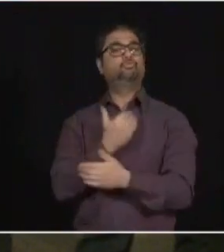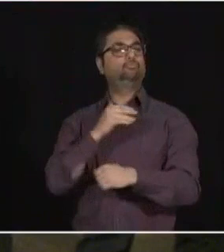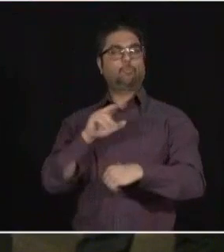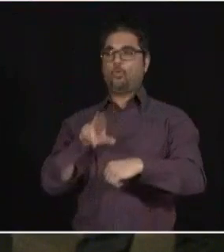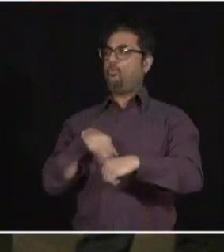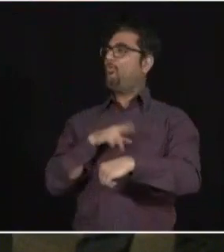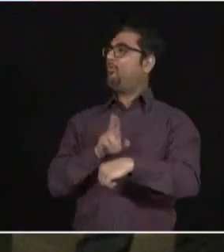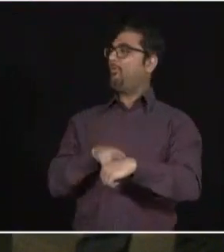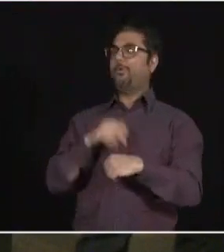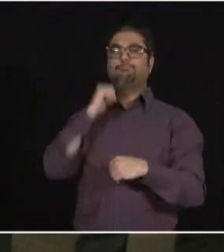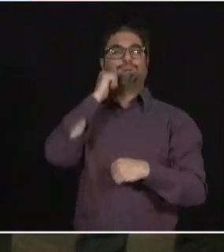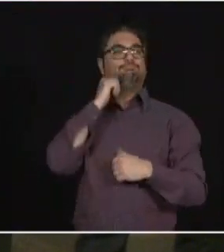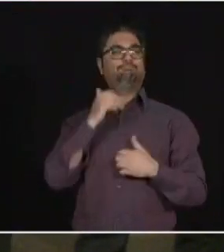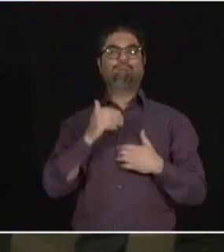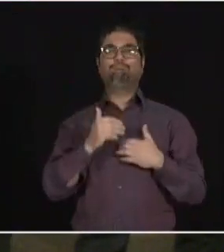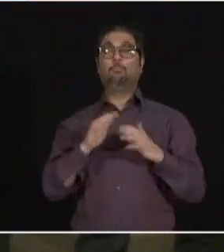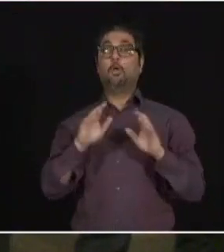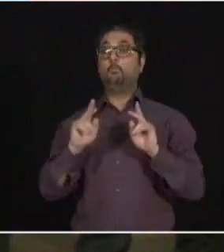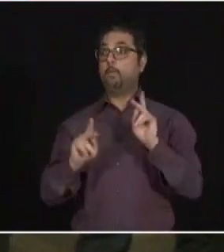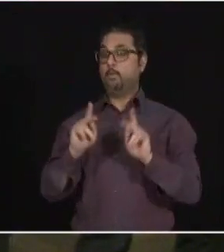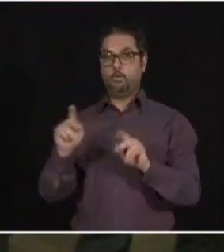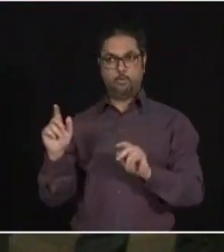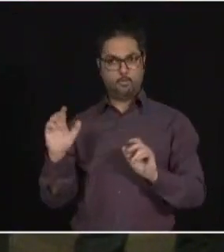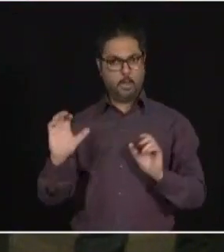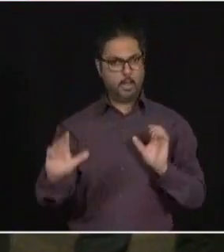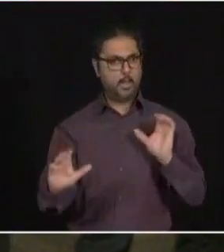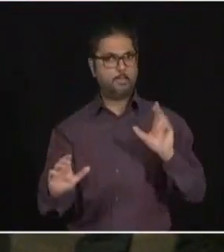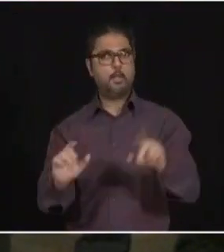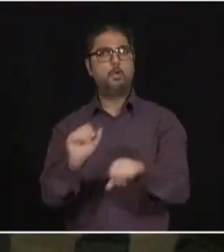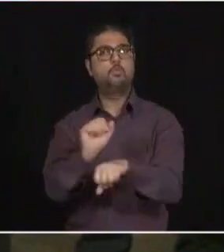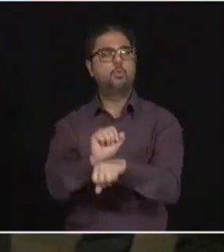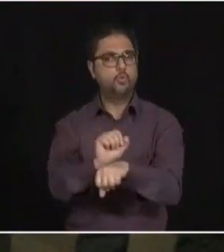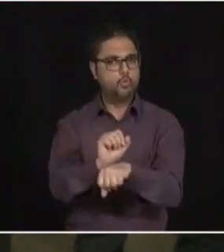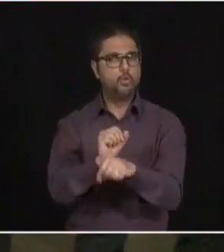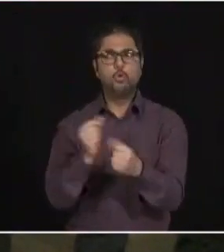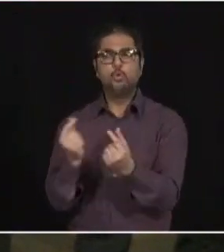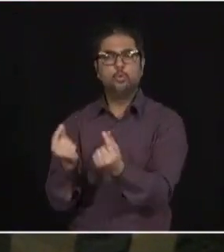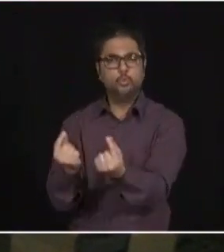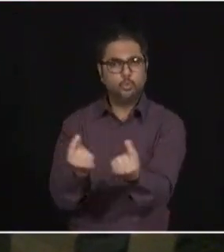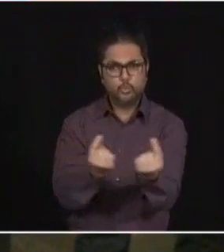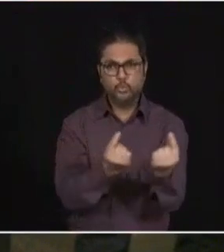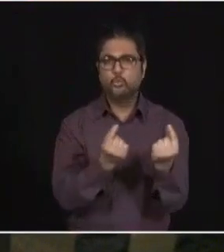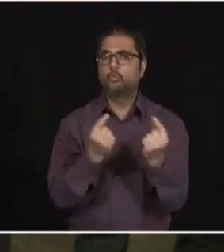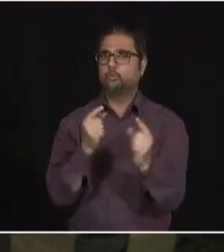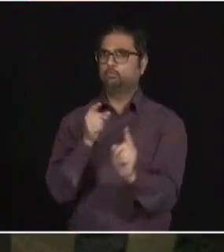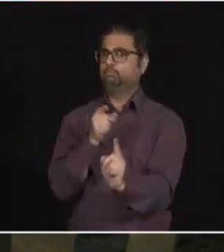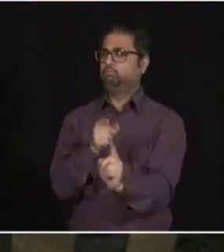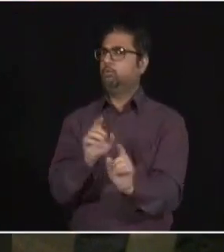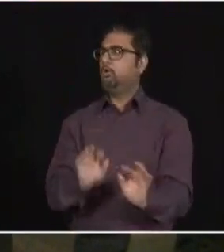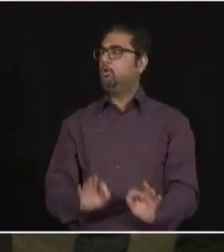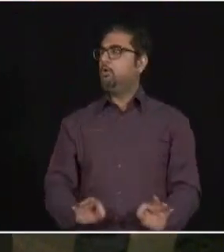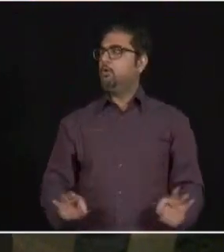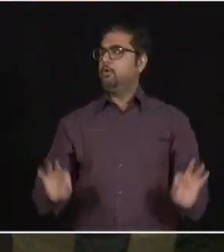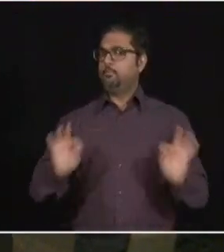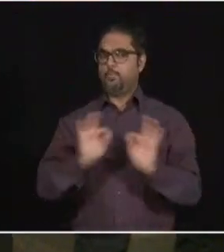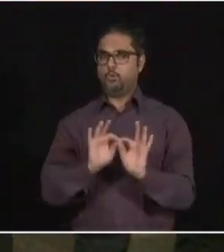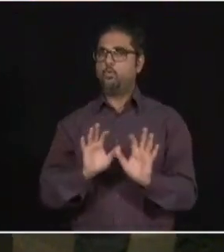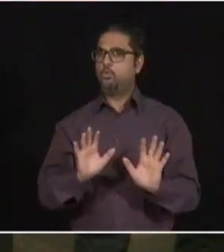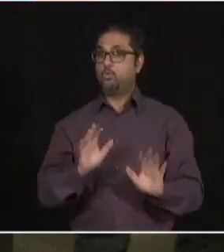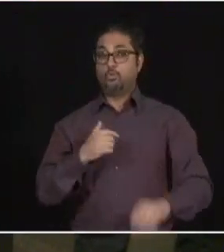and about. That's really what it comes down to. I wished a magical clock I could tell you exactly the